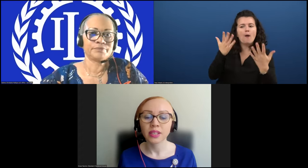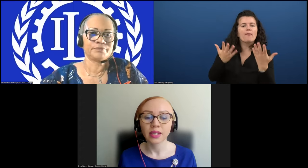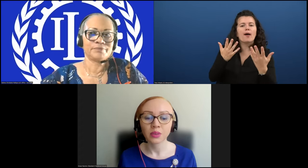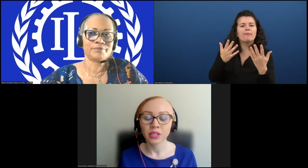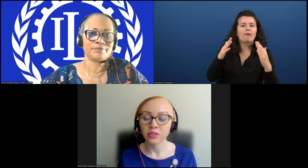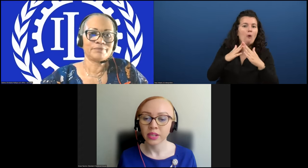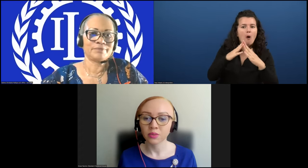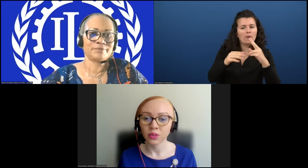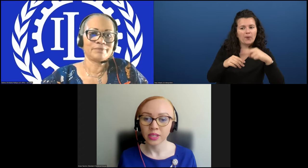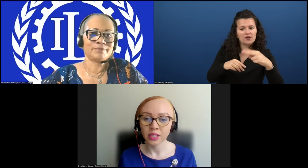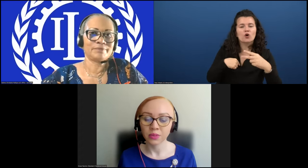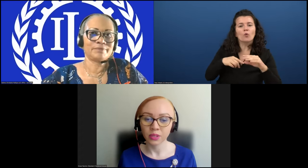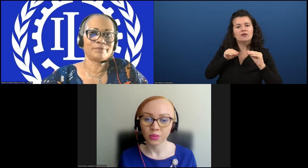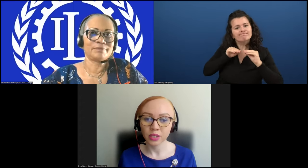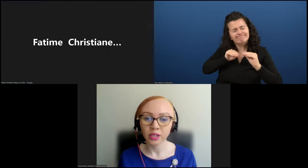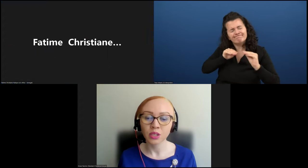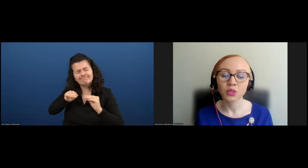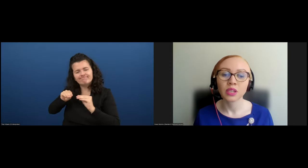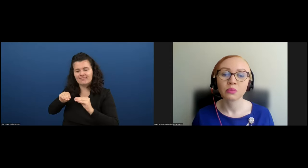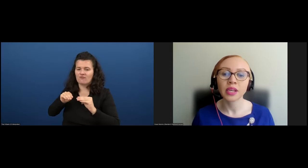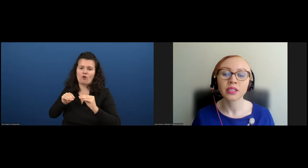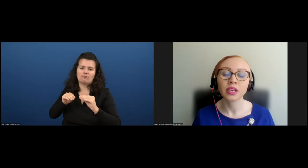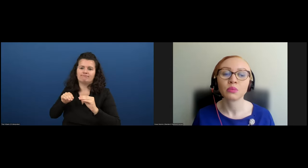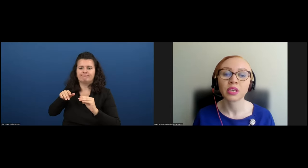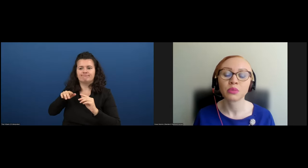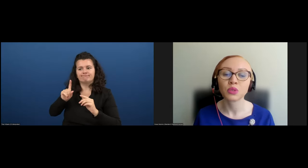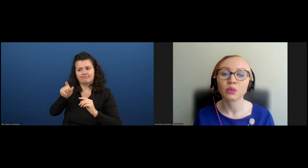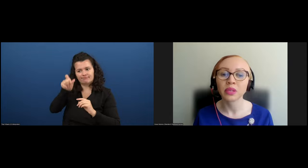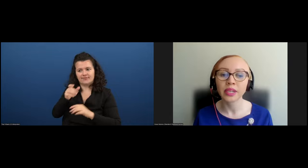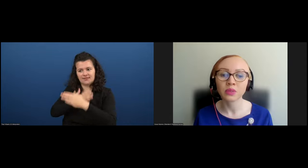a sign language training for our staff in the future to enable us now be able to communicate